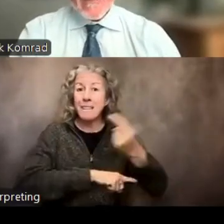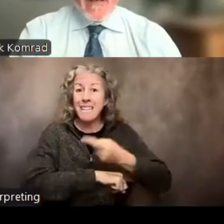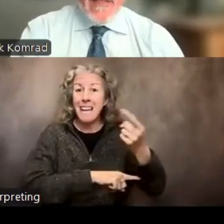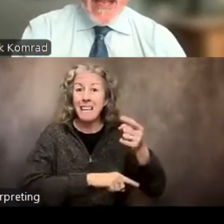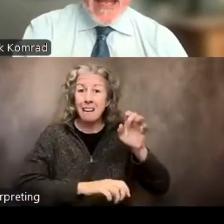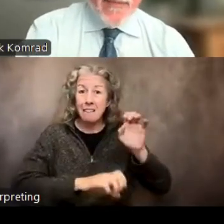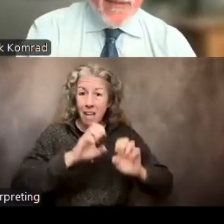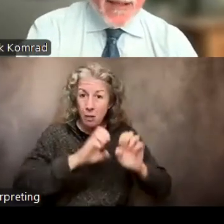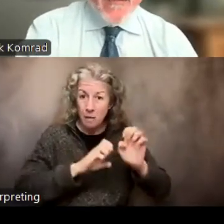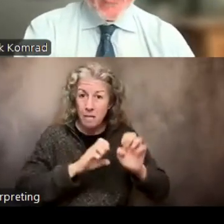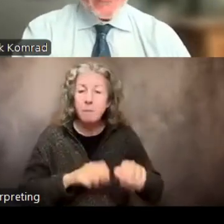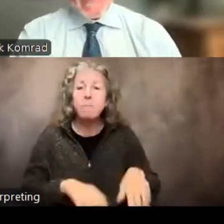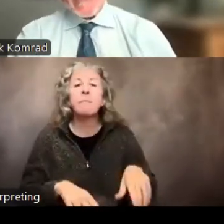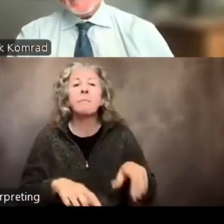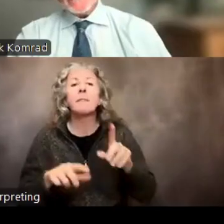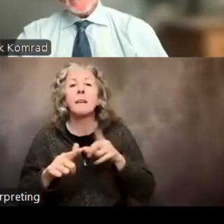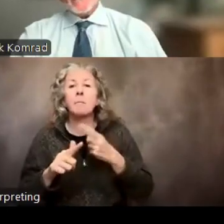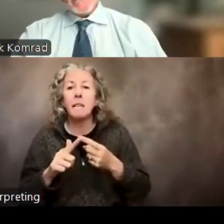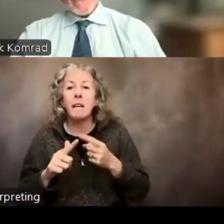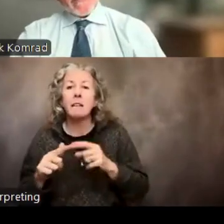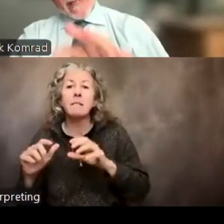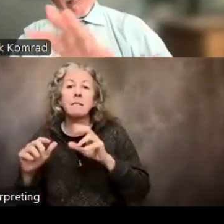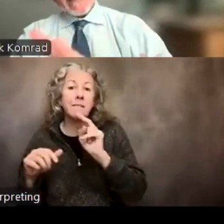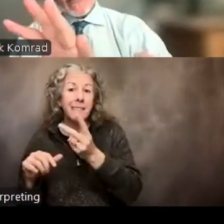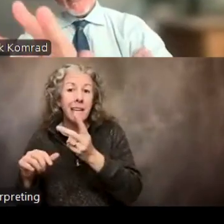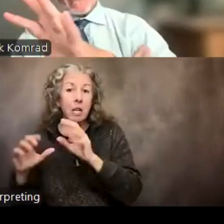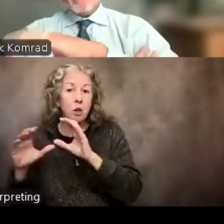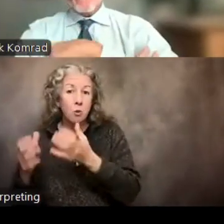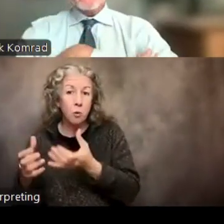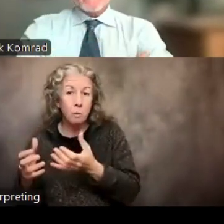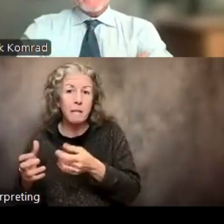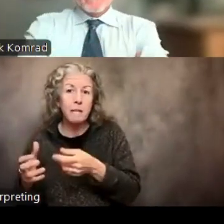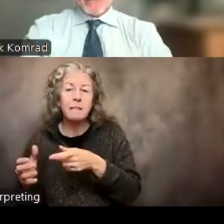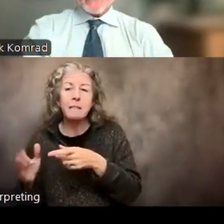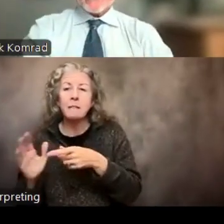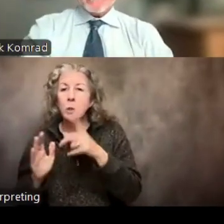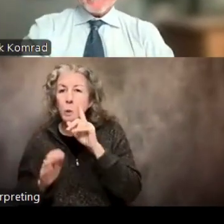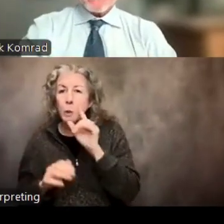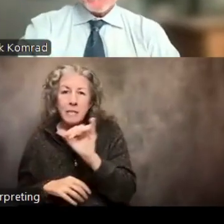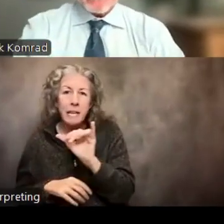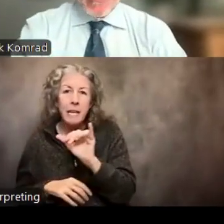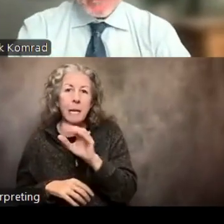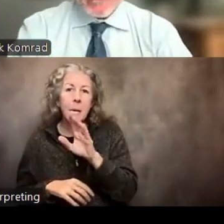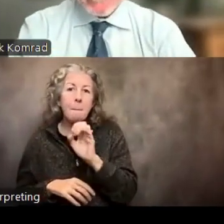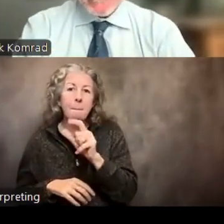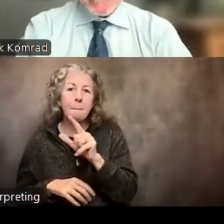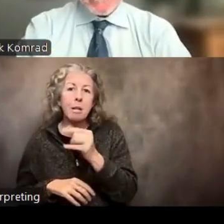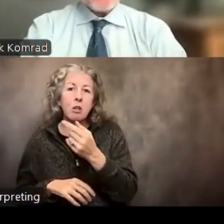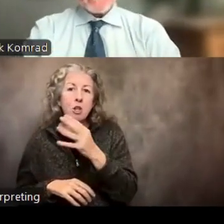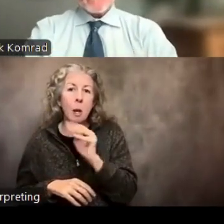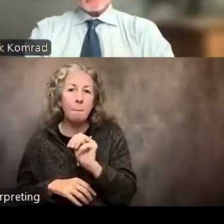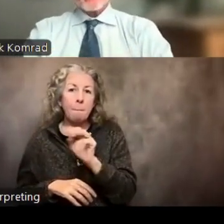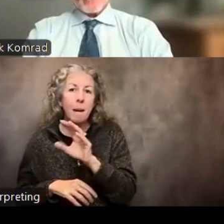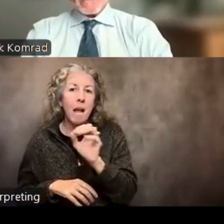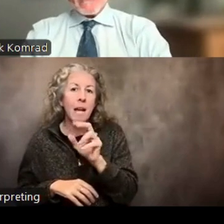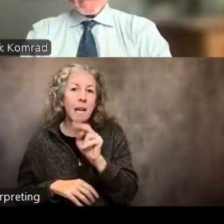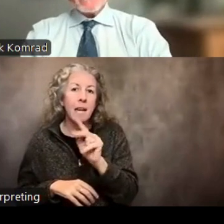But then there are track two, which basically resembles the Belgium and Netherlands model. Anybody with a chronic illness